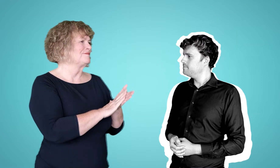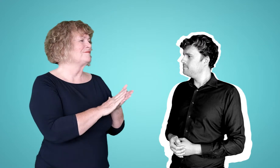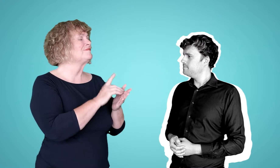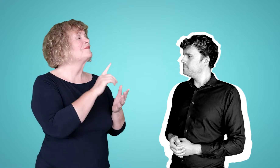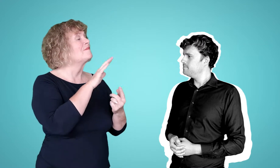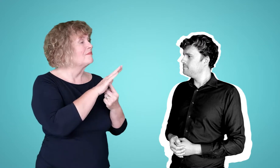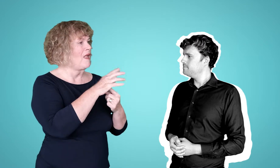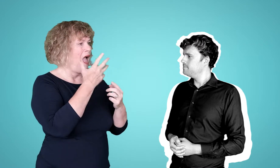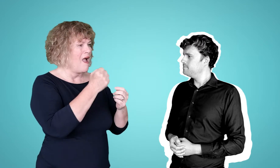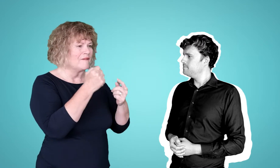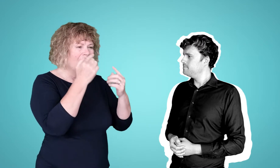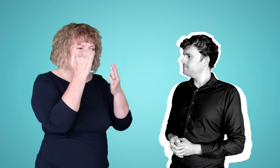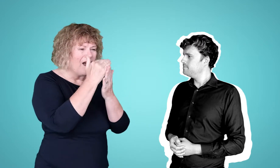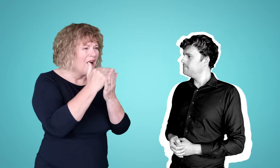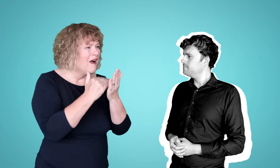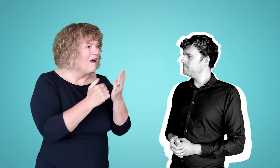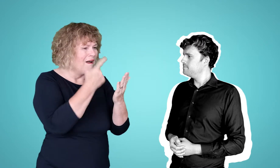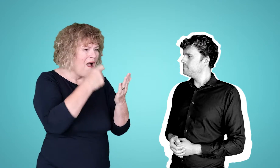As long as all eligibility criteria